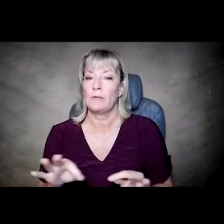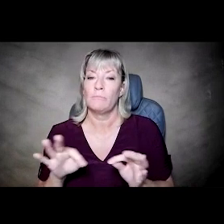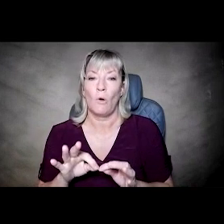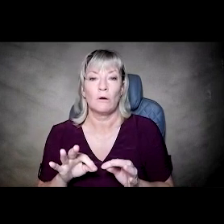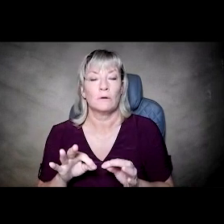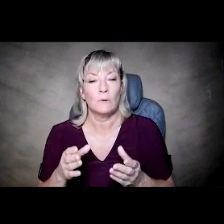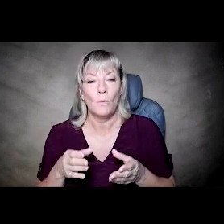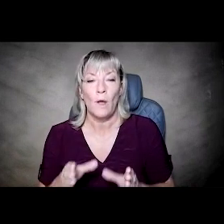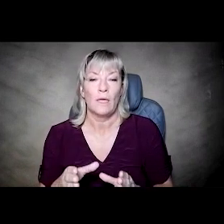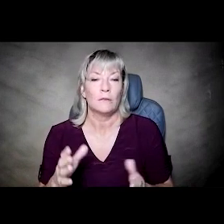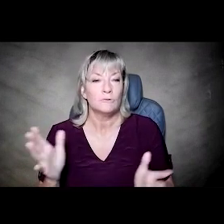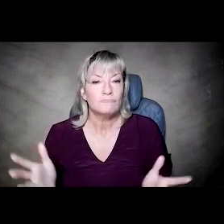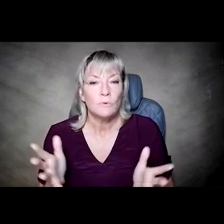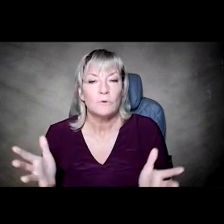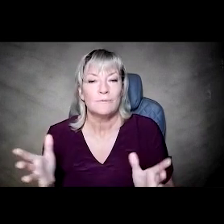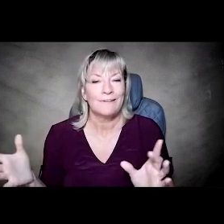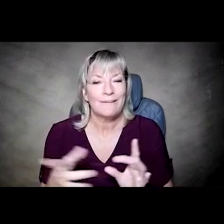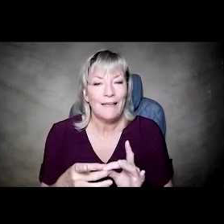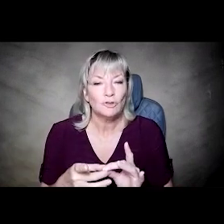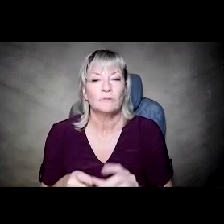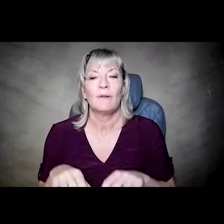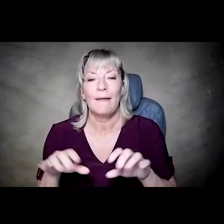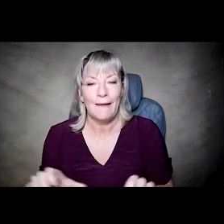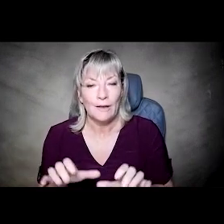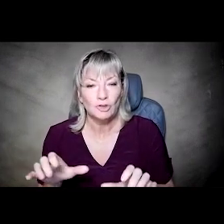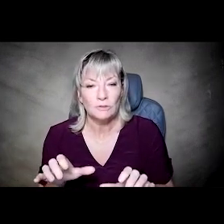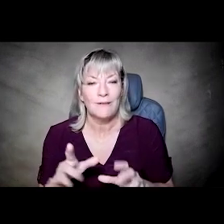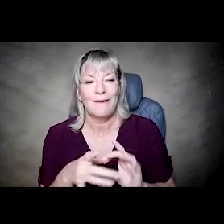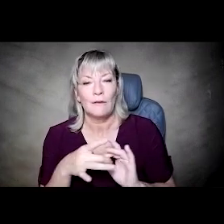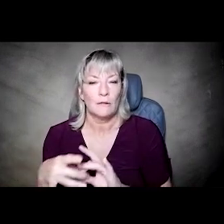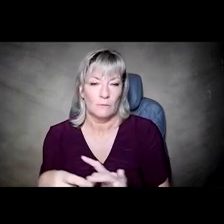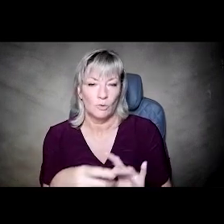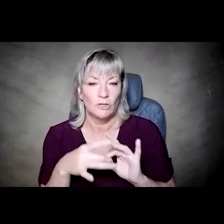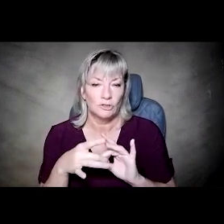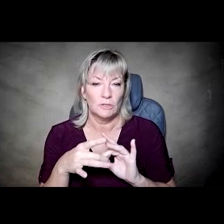and collaboration among all key audiences.